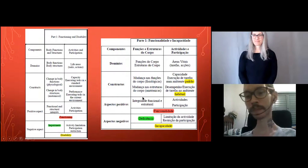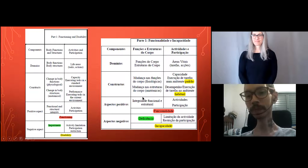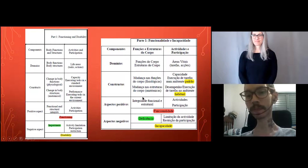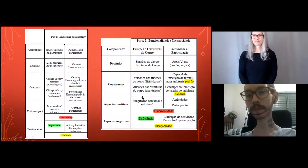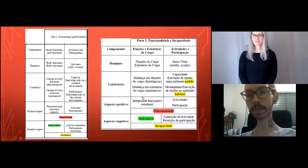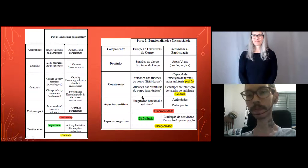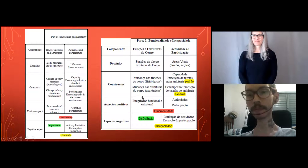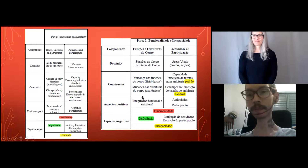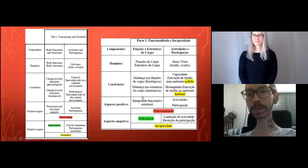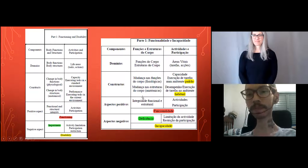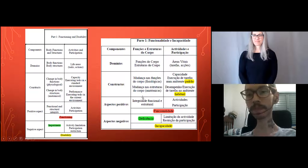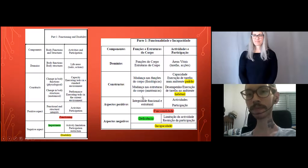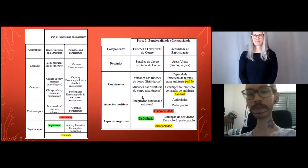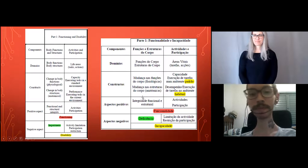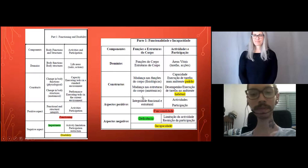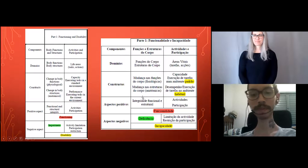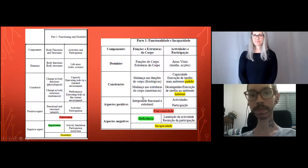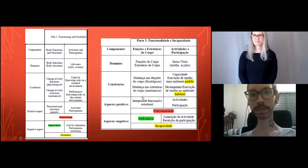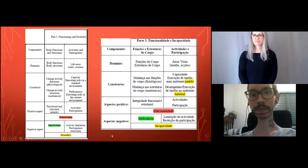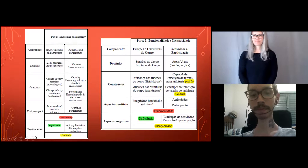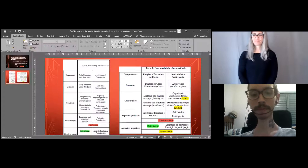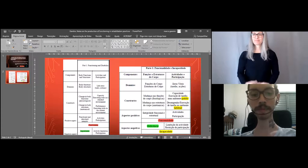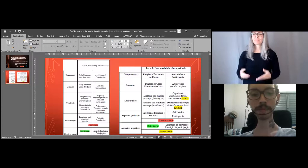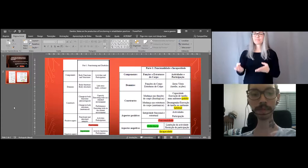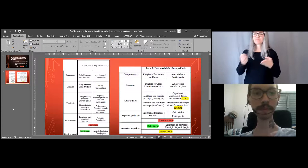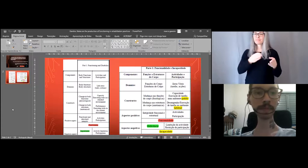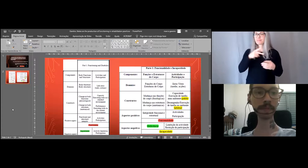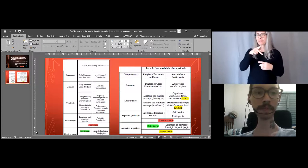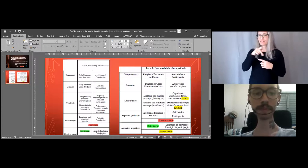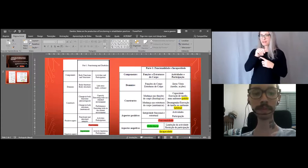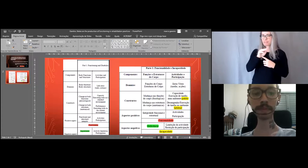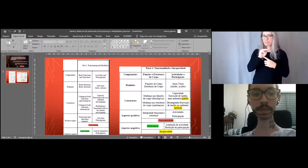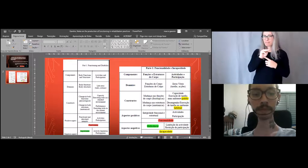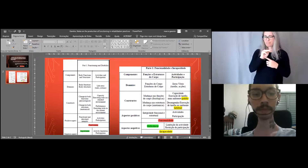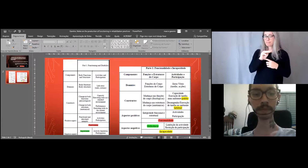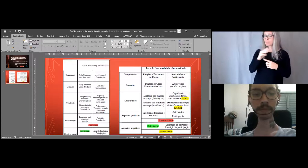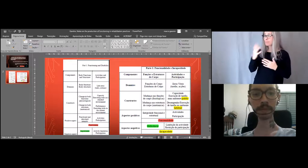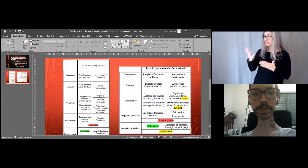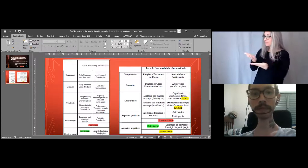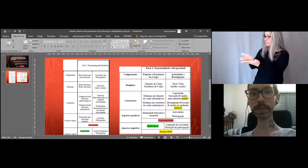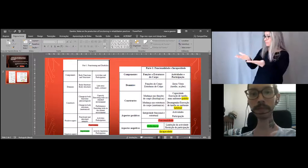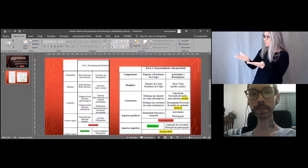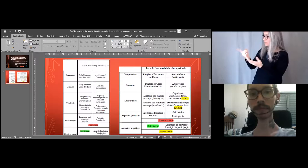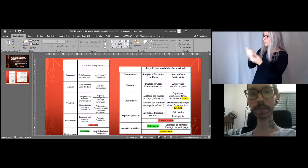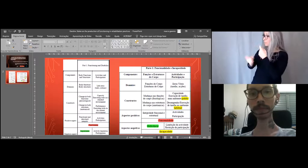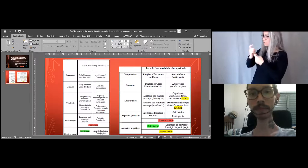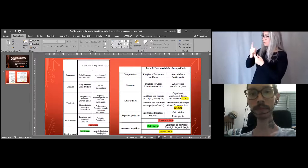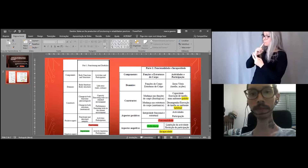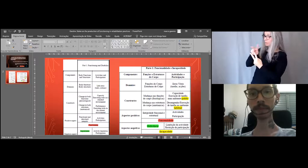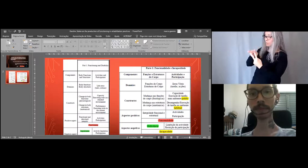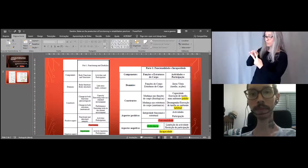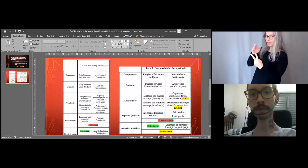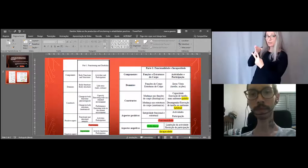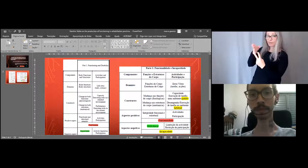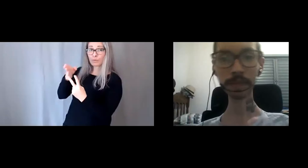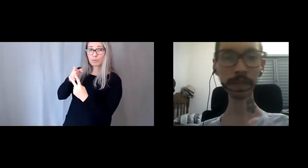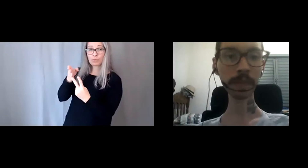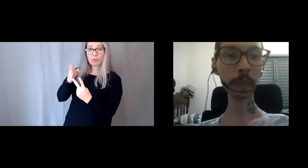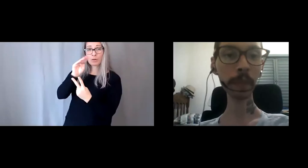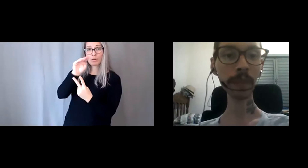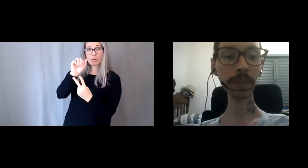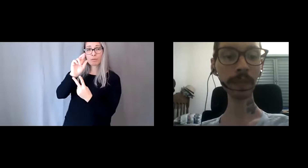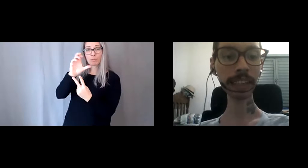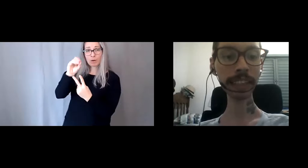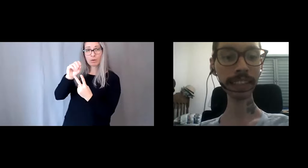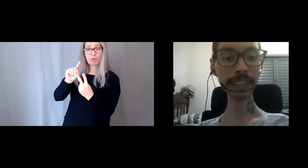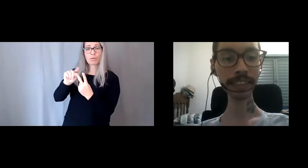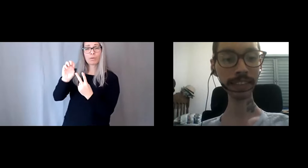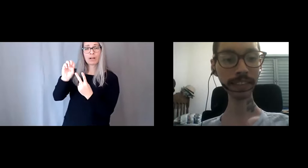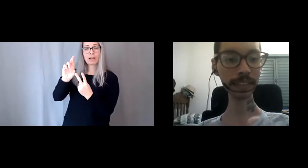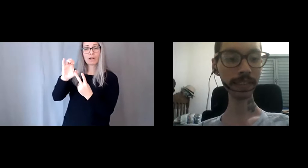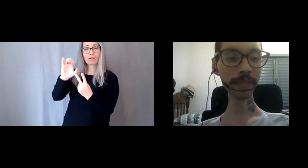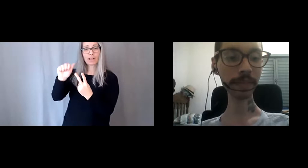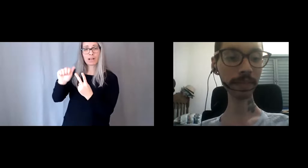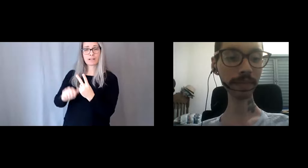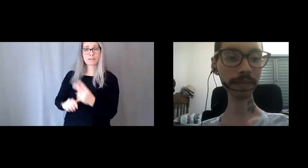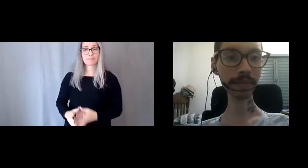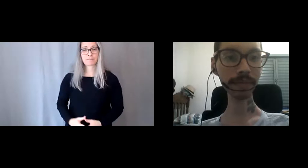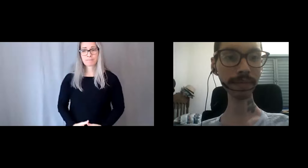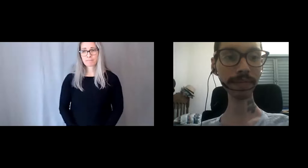okay do we have any questions for Marcos or Erica